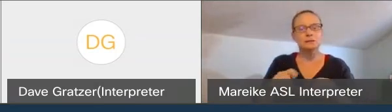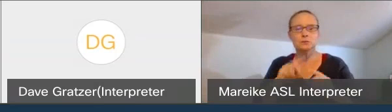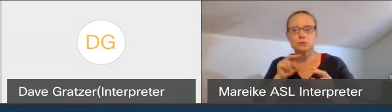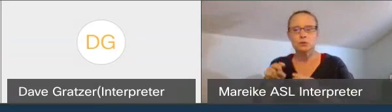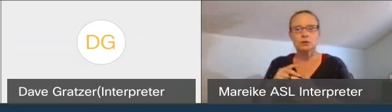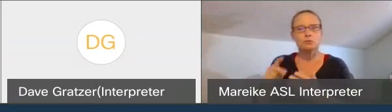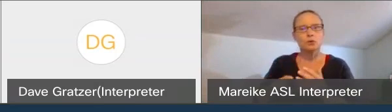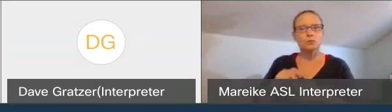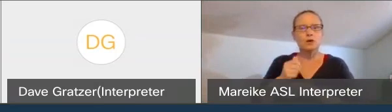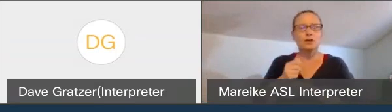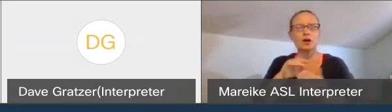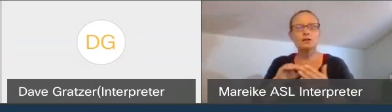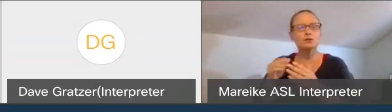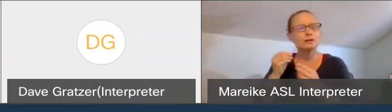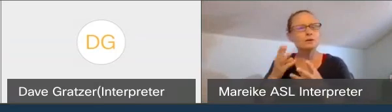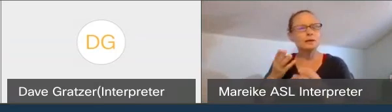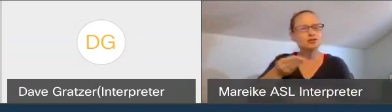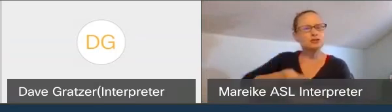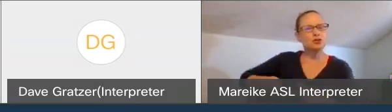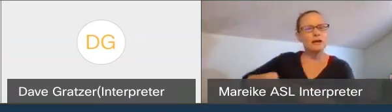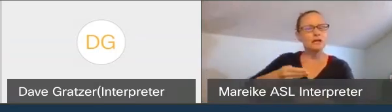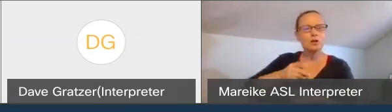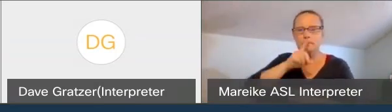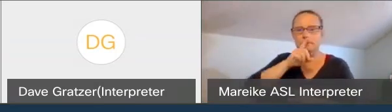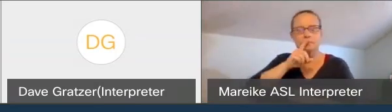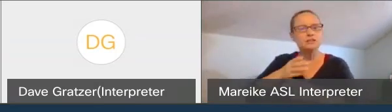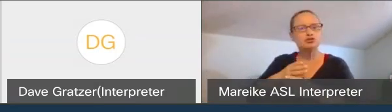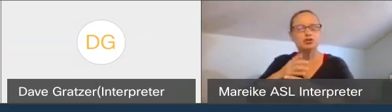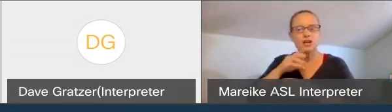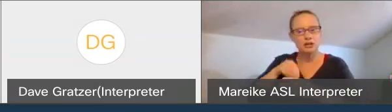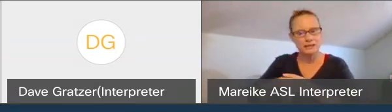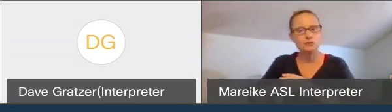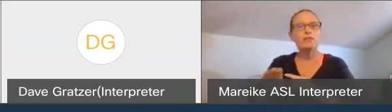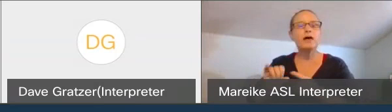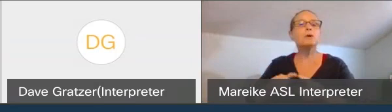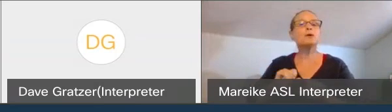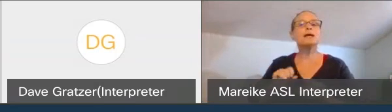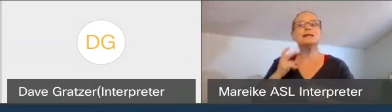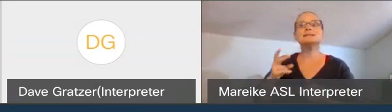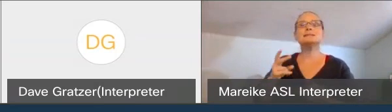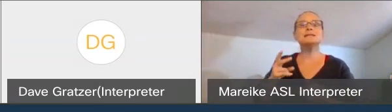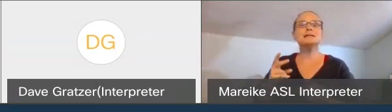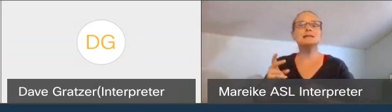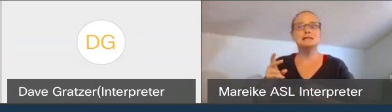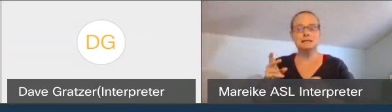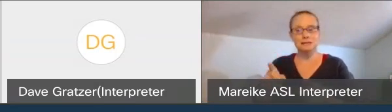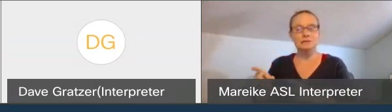called the Community Information Exchange. We don't share information into it, but we can see, uh, individuals to identify,